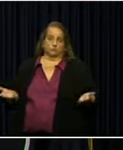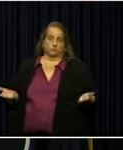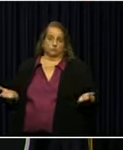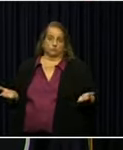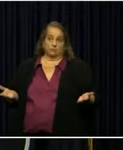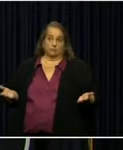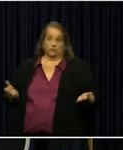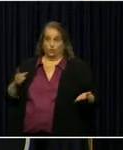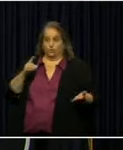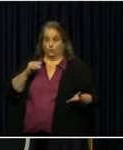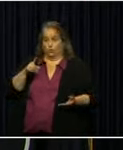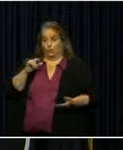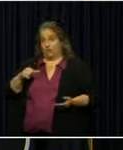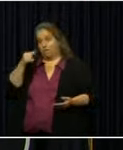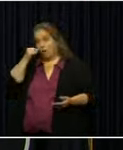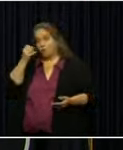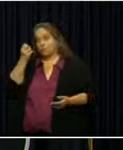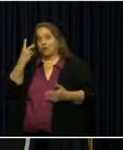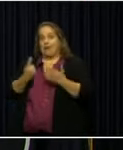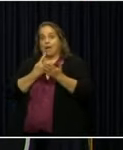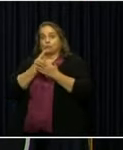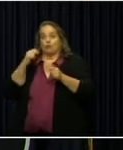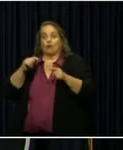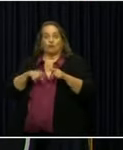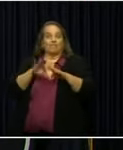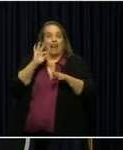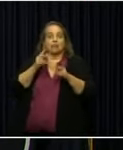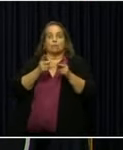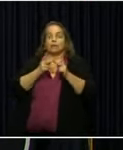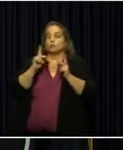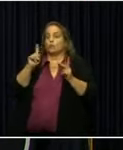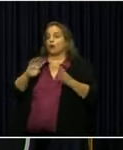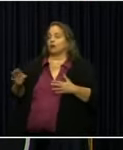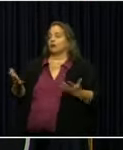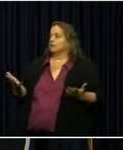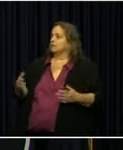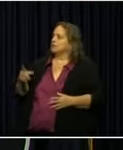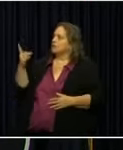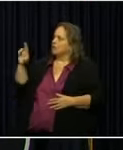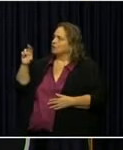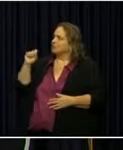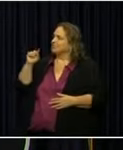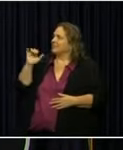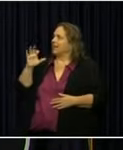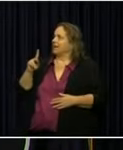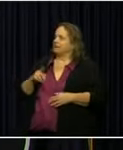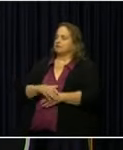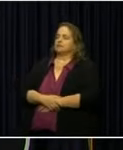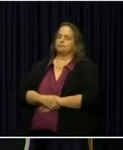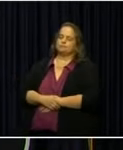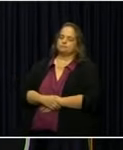PLAN AS A BLUEPRINT. I WOULD SAY THAT THOSE BENCHMARKS THAT WE HAD, WE HAD RIN BEFORE, AND THE WHITE